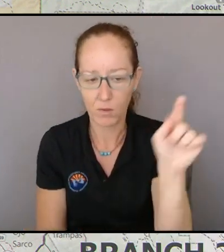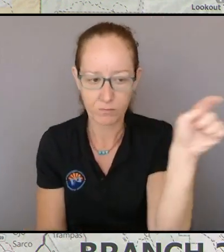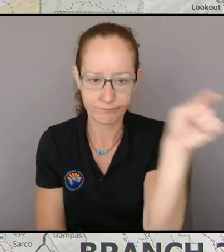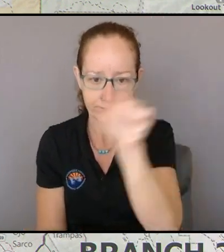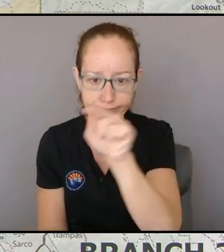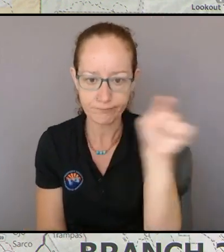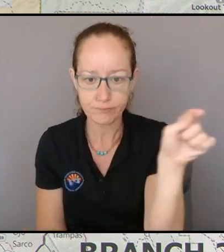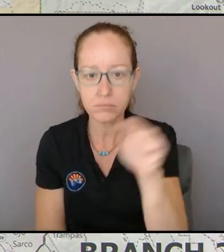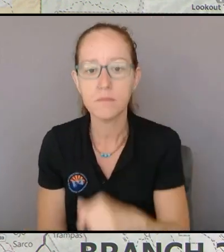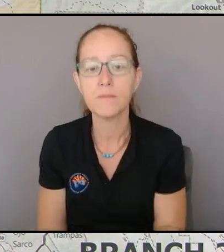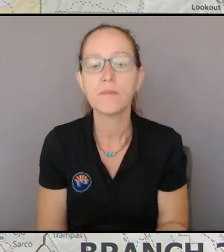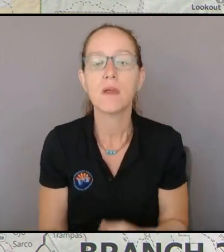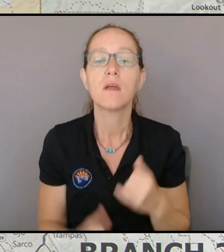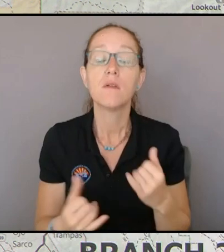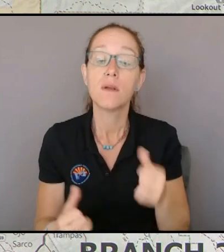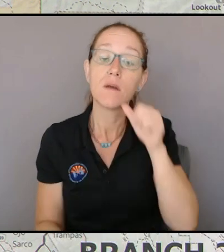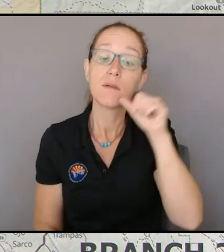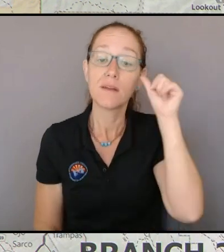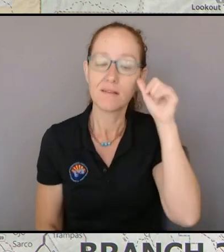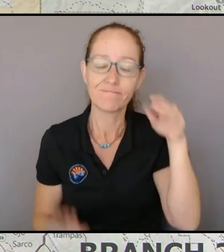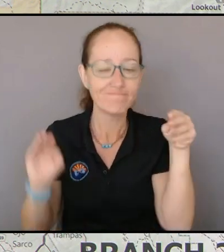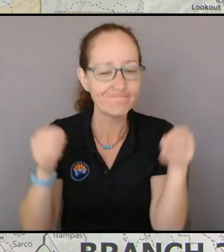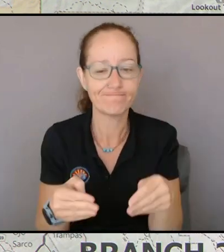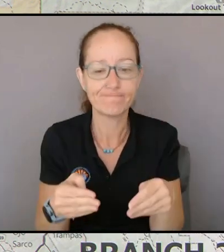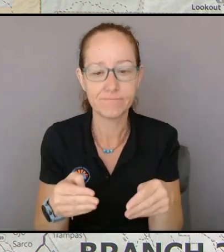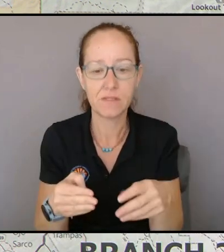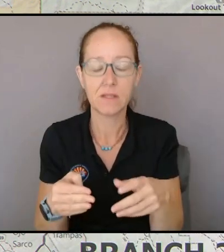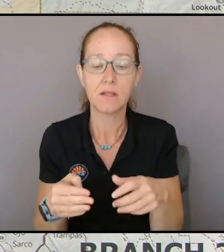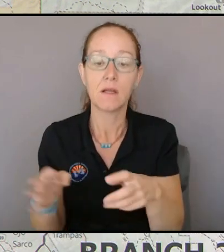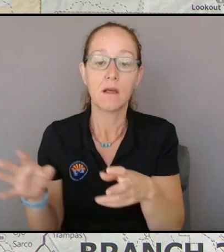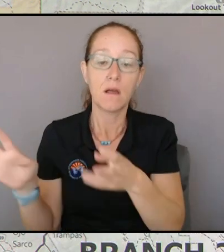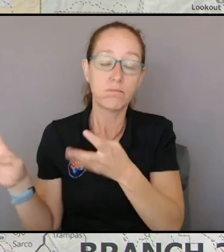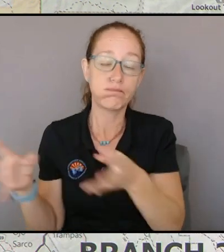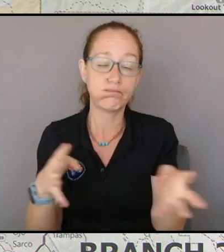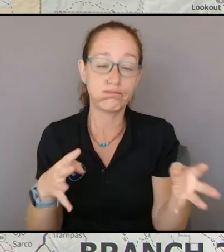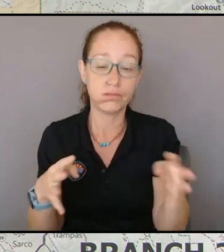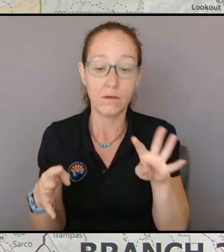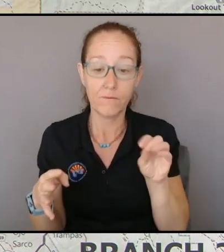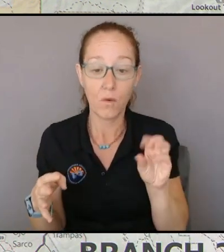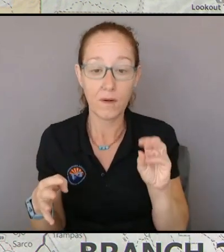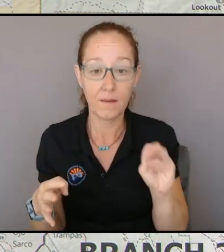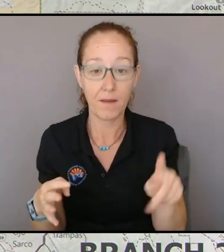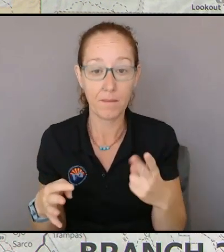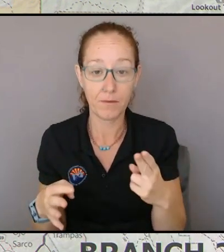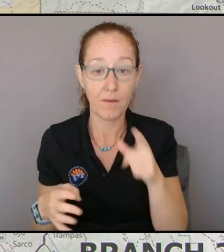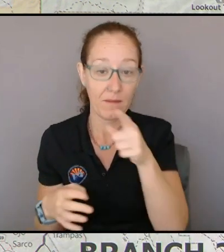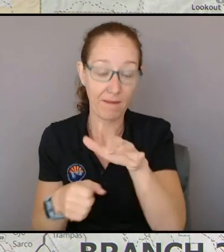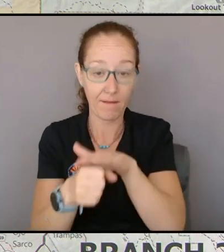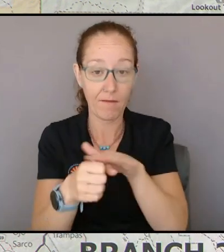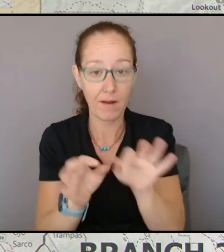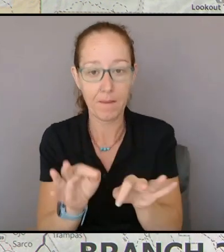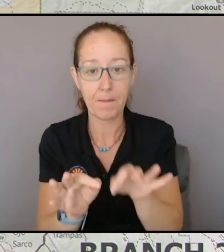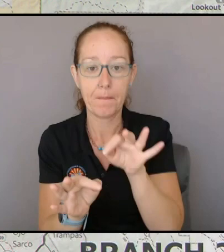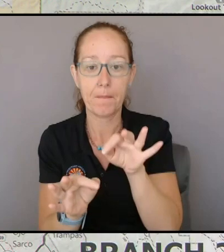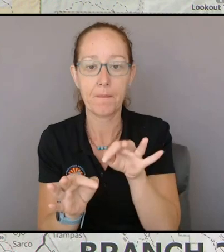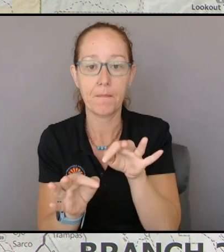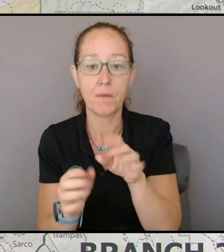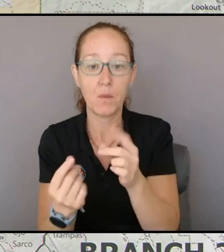very strong west winds, 40 miles an hour, they got spots outside of their handline to the northeast of the fire's edge.